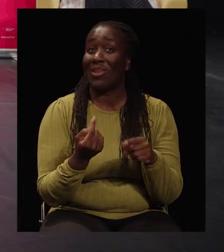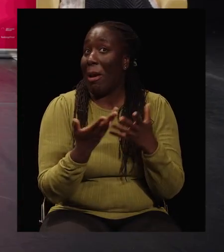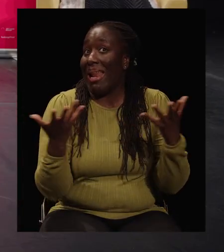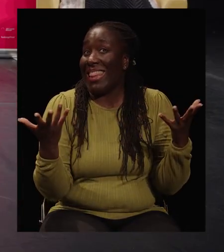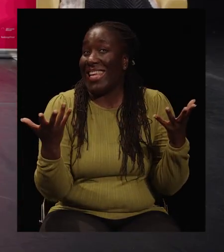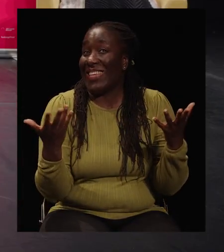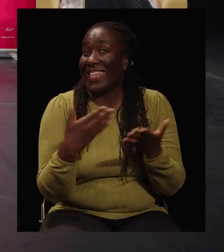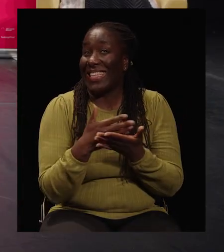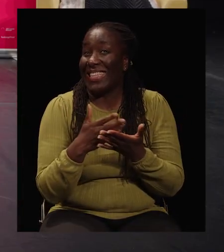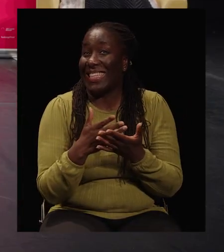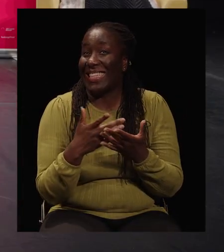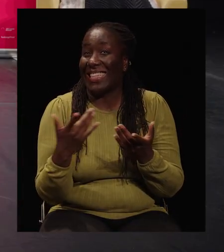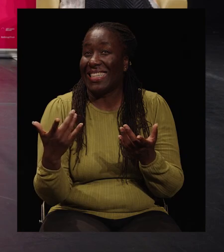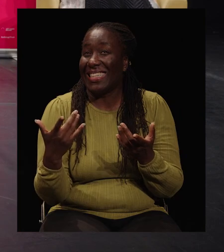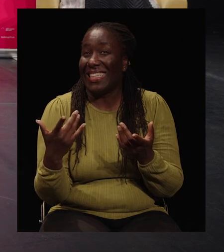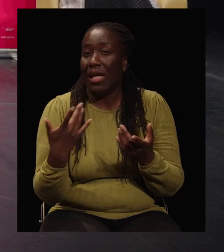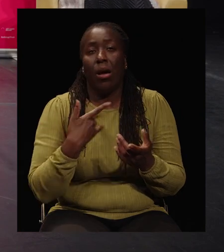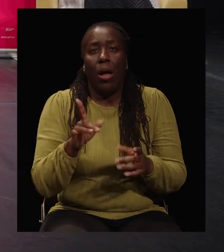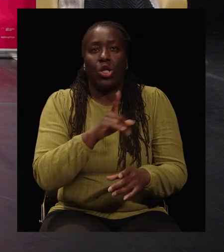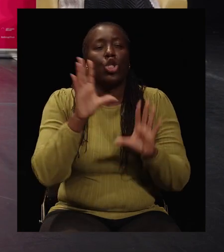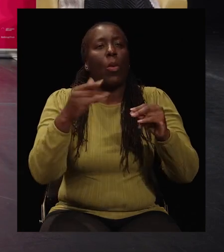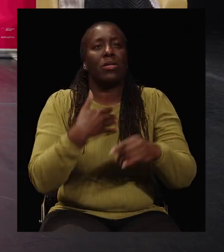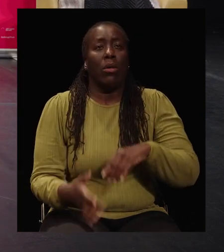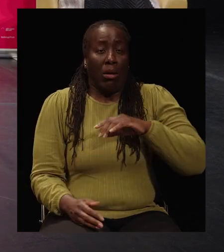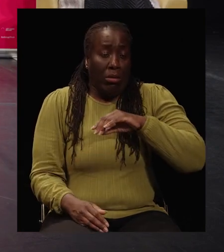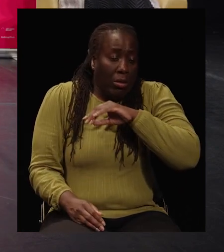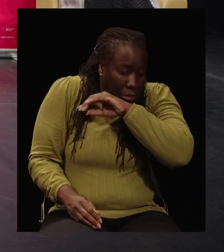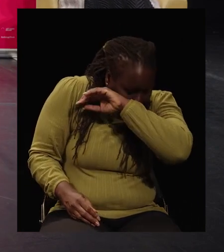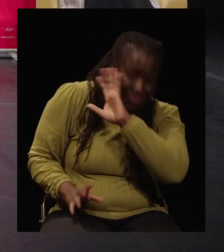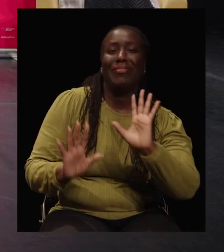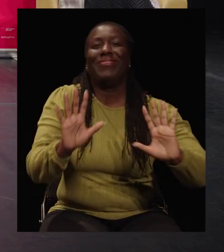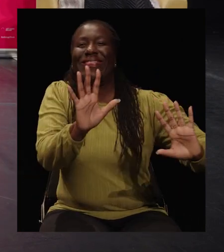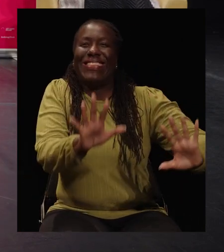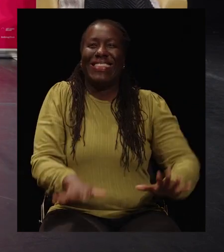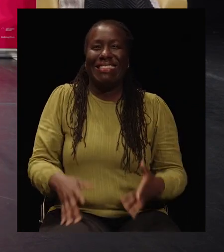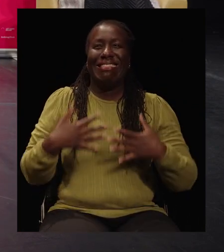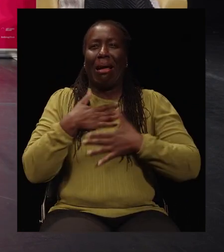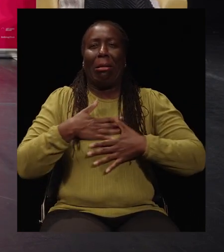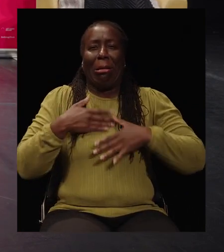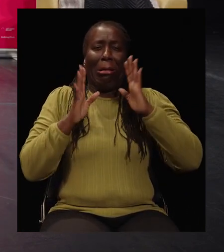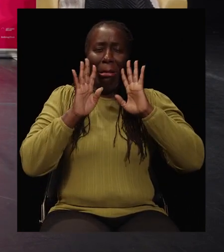So we don't all leave here crying into our sleeves. There's a micro comment over there. Thank you.